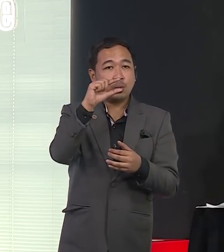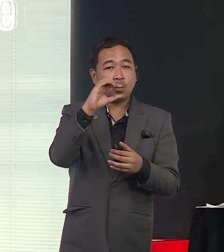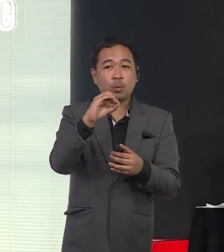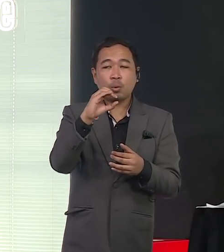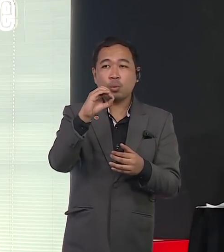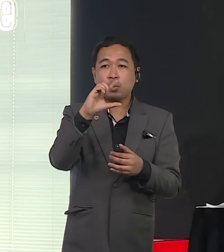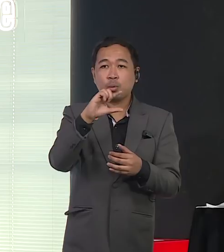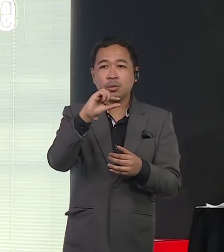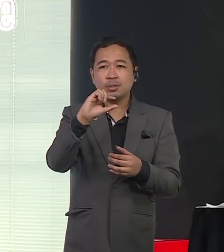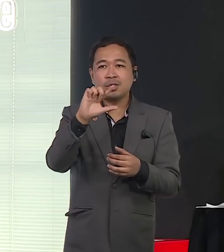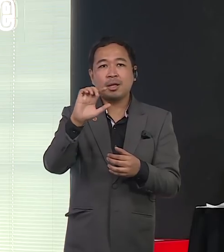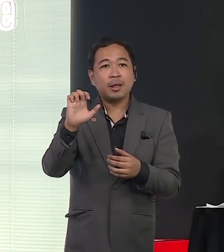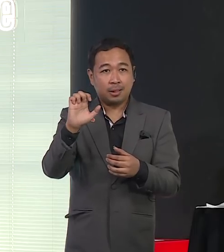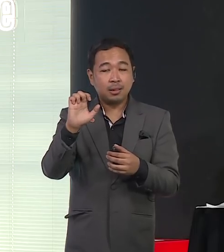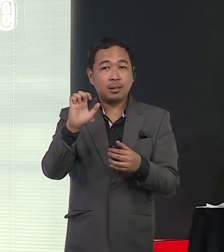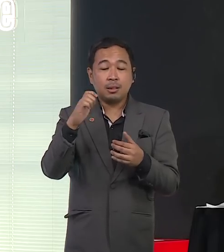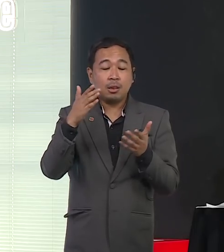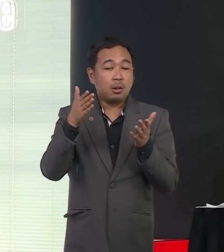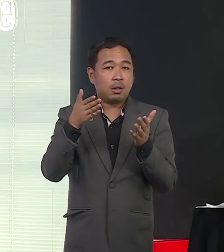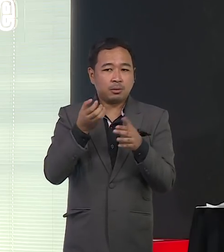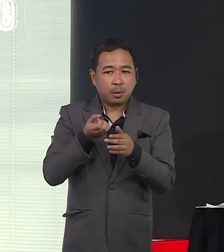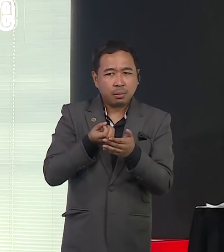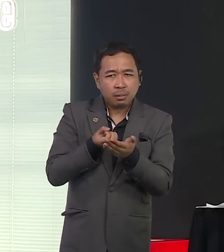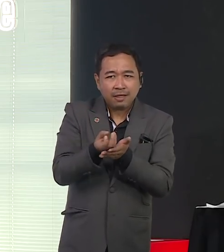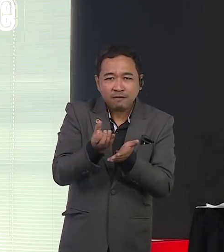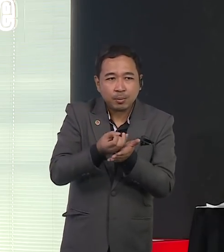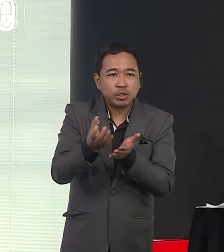one-year first anniversary for international day for sign languages.